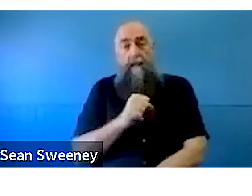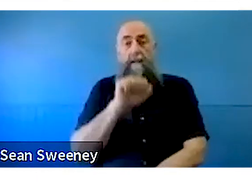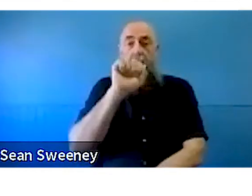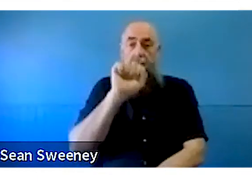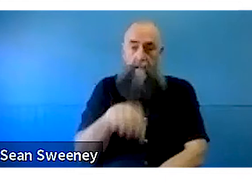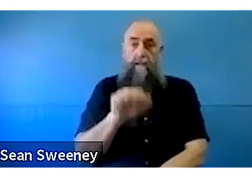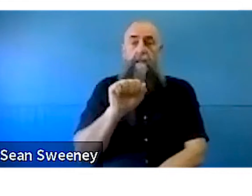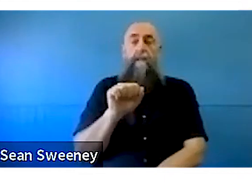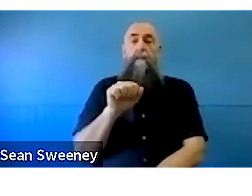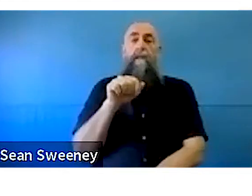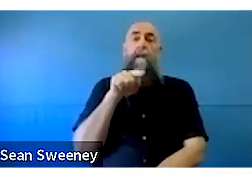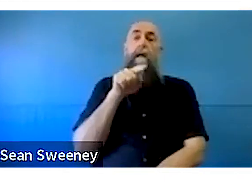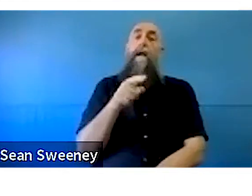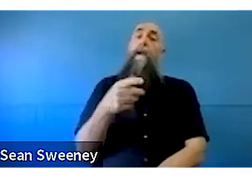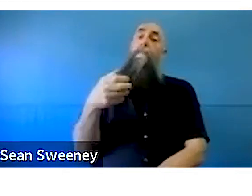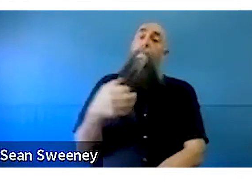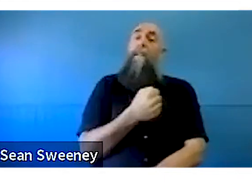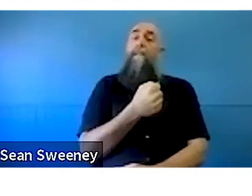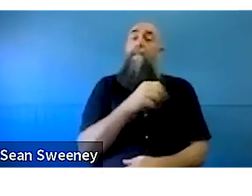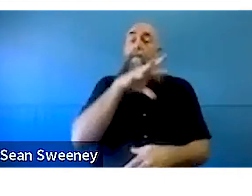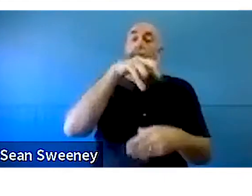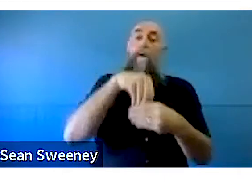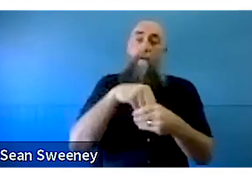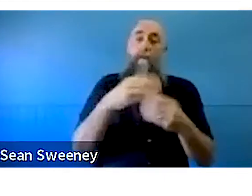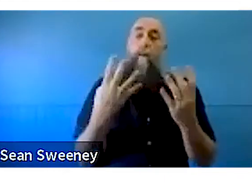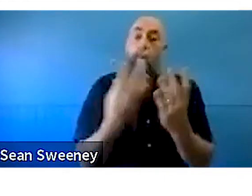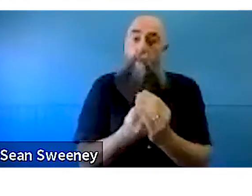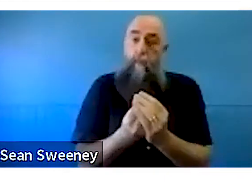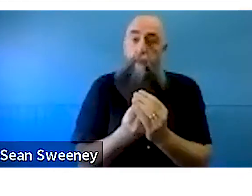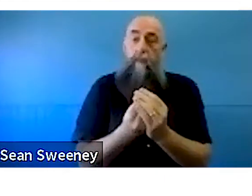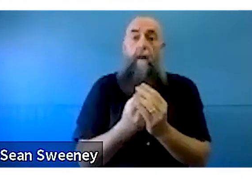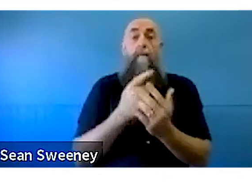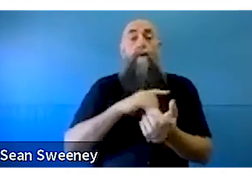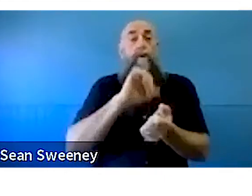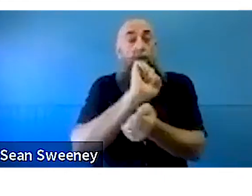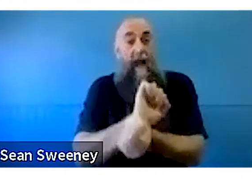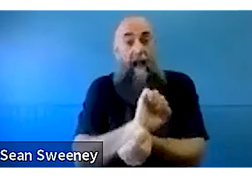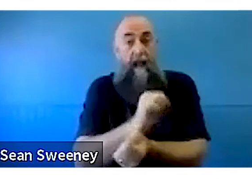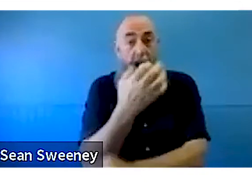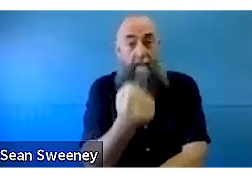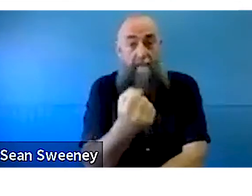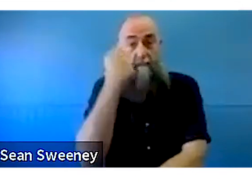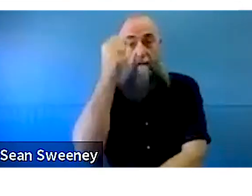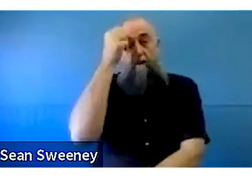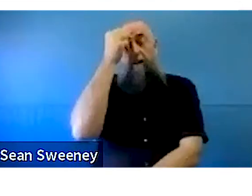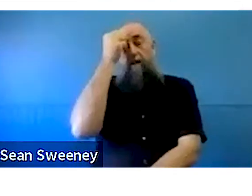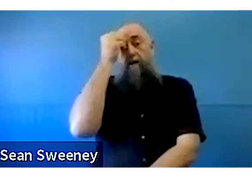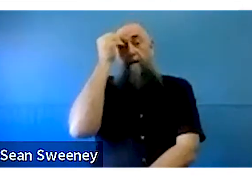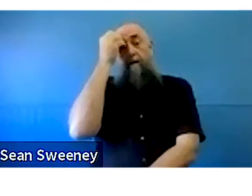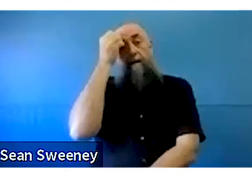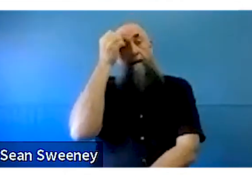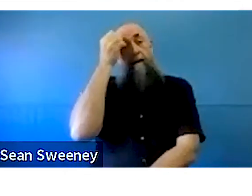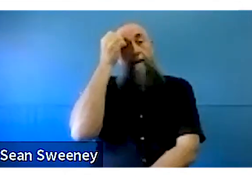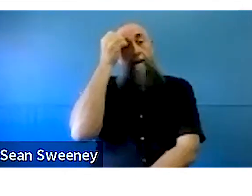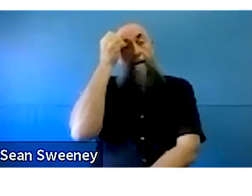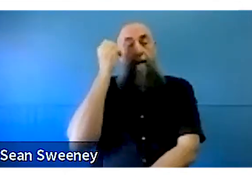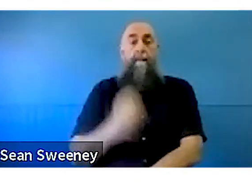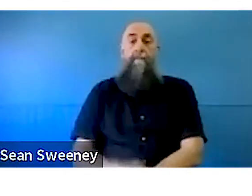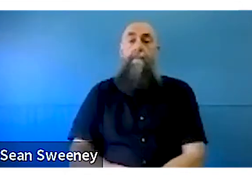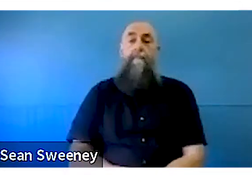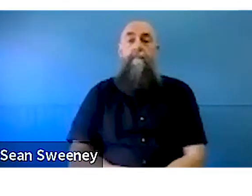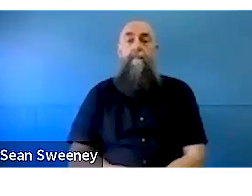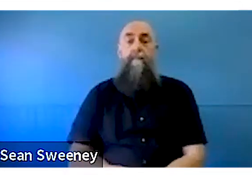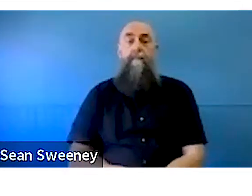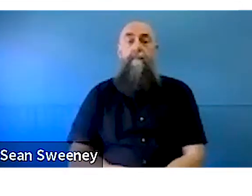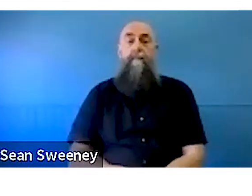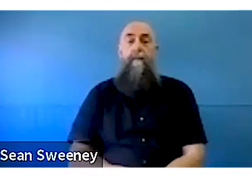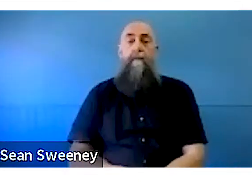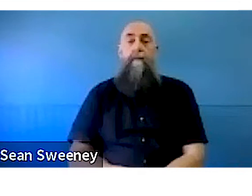It has to do with imprisonment and increasingly this is the case for